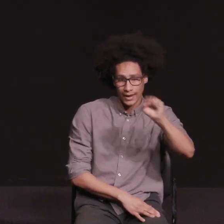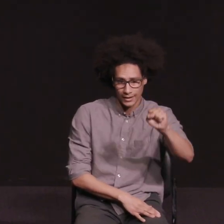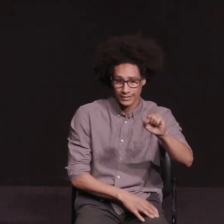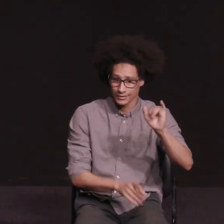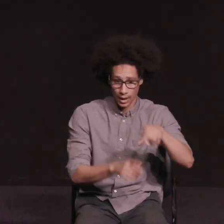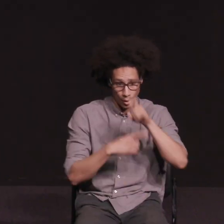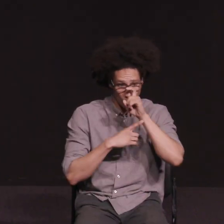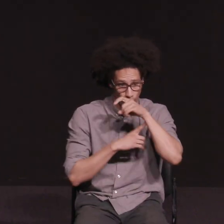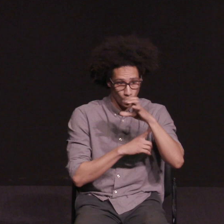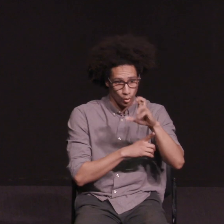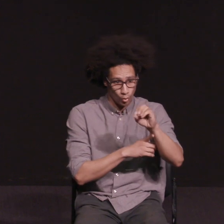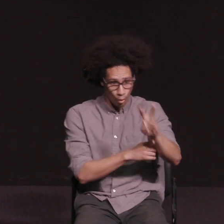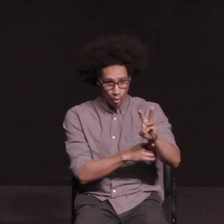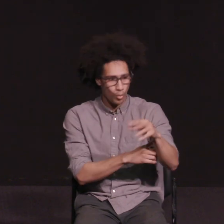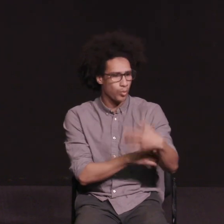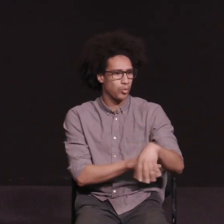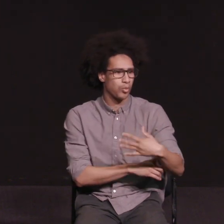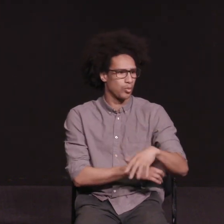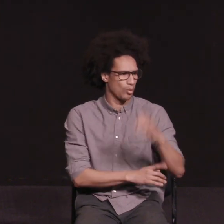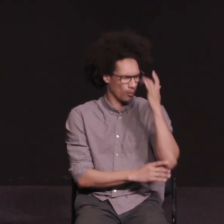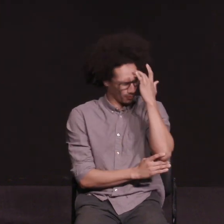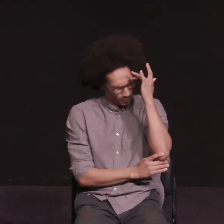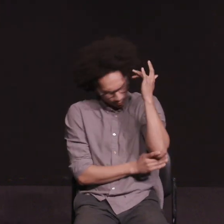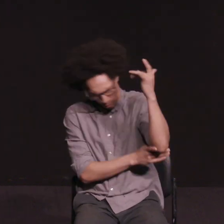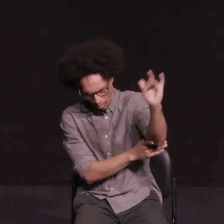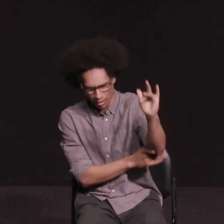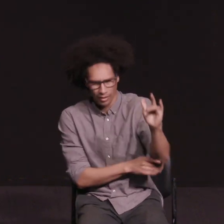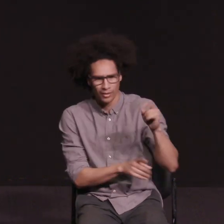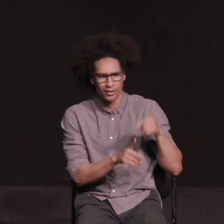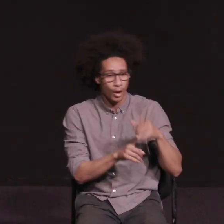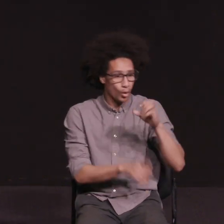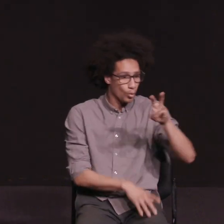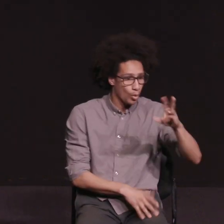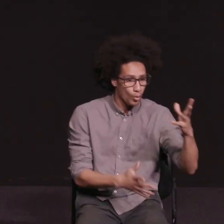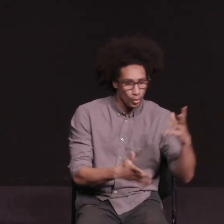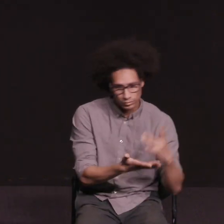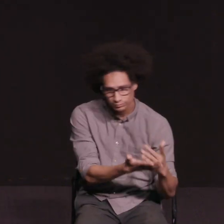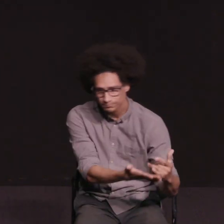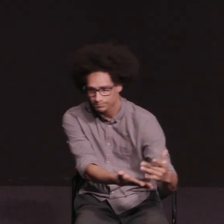The crow went all over the world gathering stories about Black